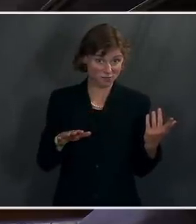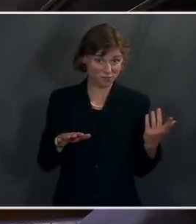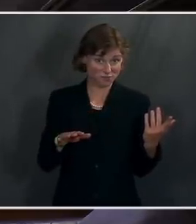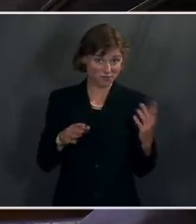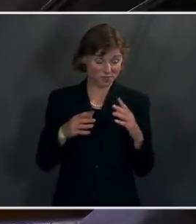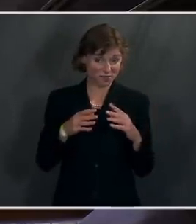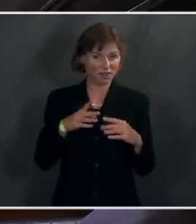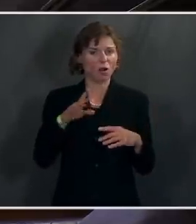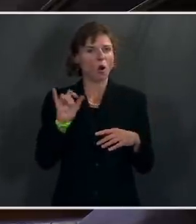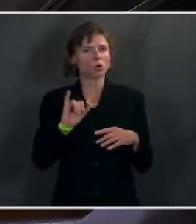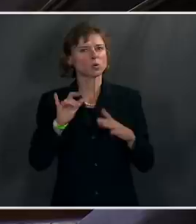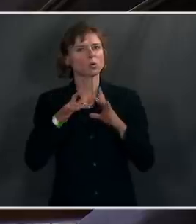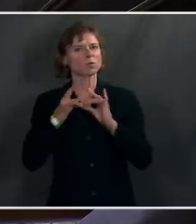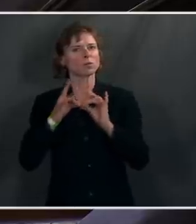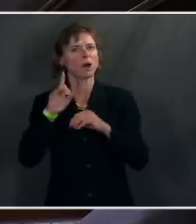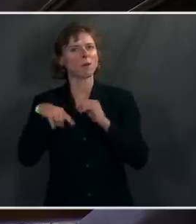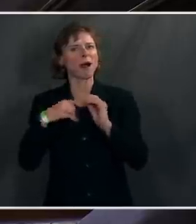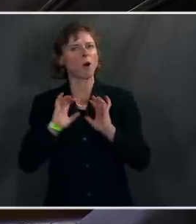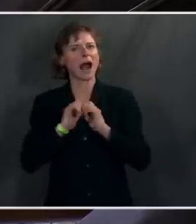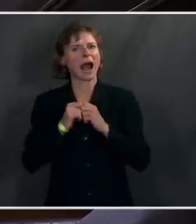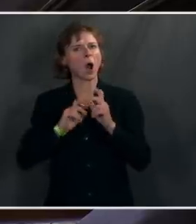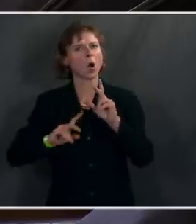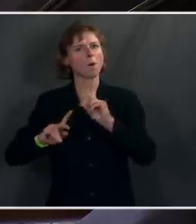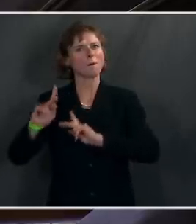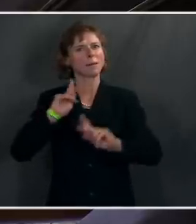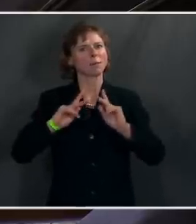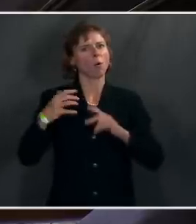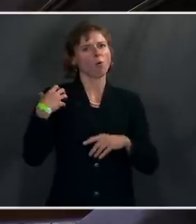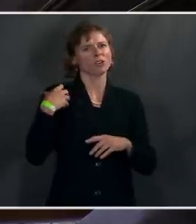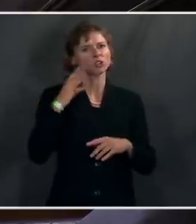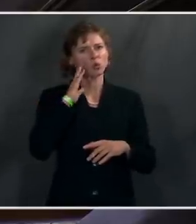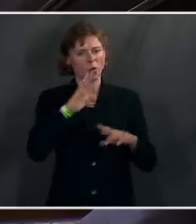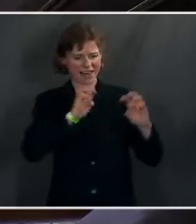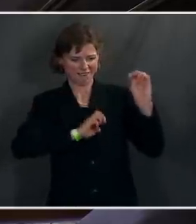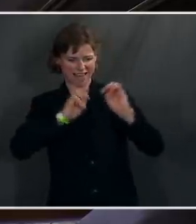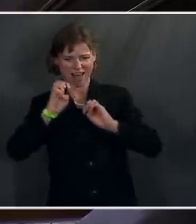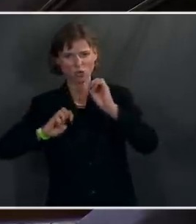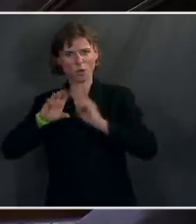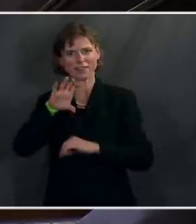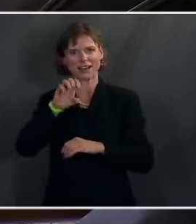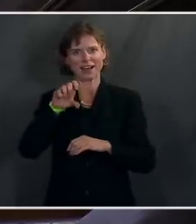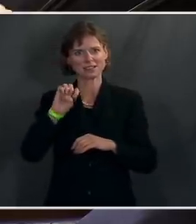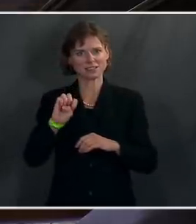about how officials are going to evaluate cases to determine whether the families will be reunited in their home countries